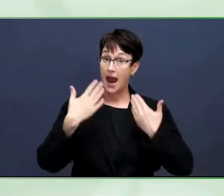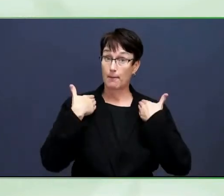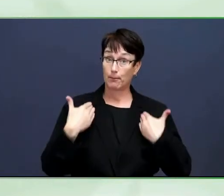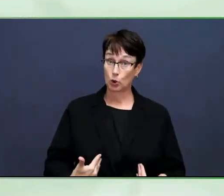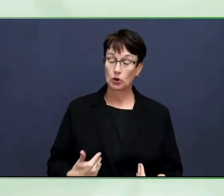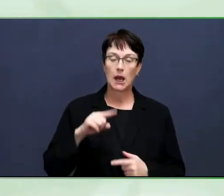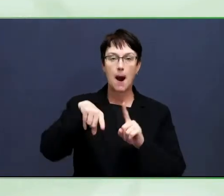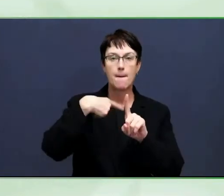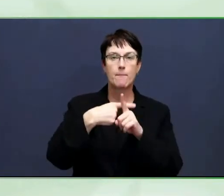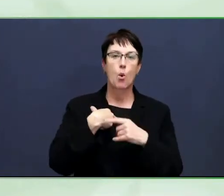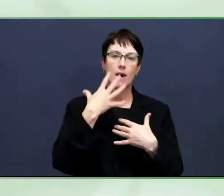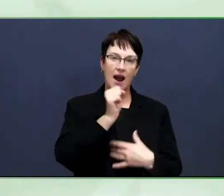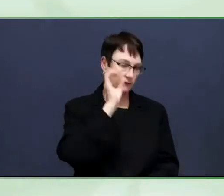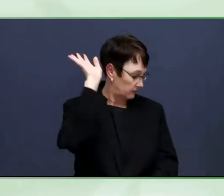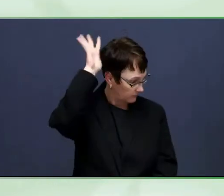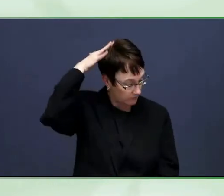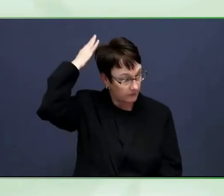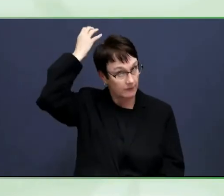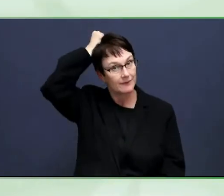Not as stylish as Caroline.